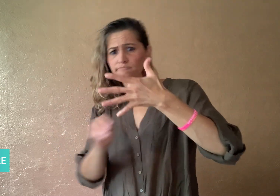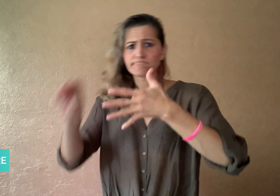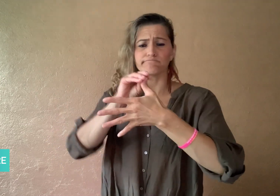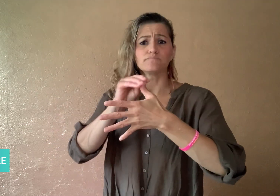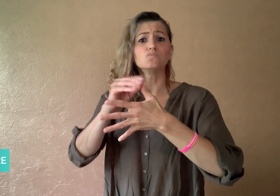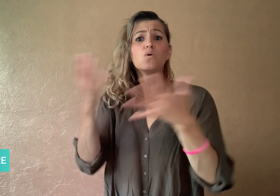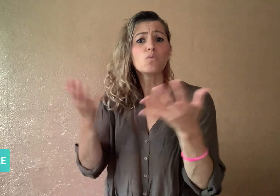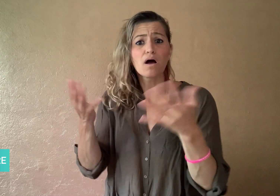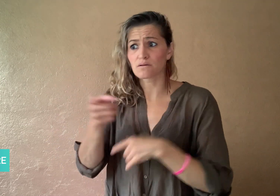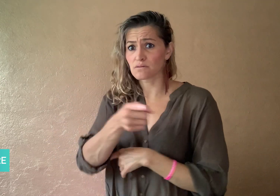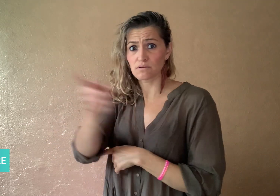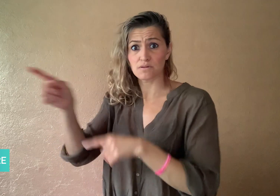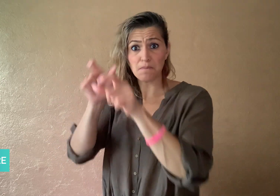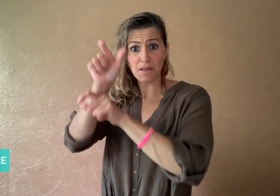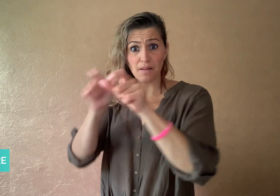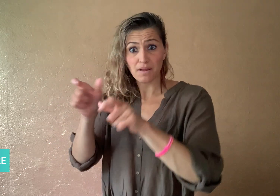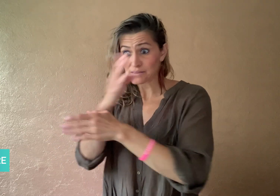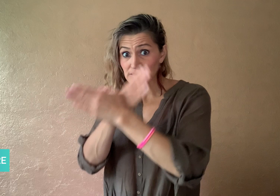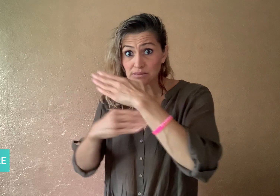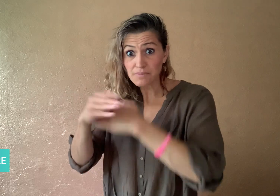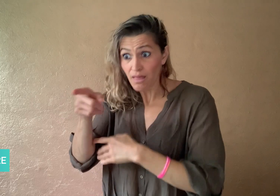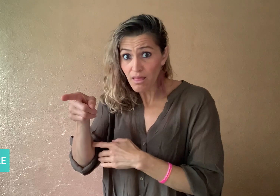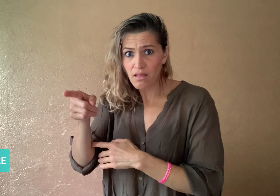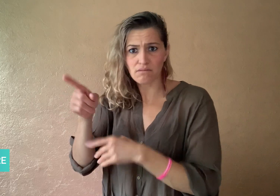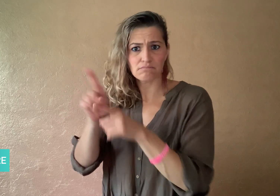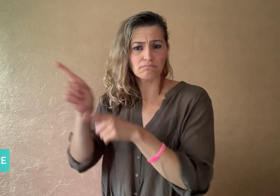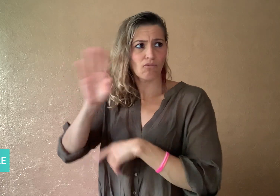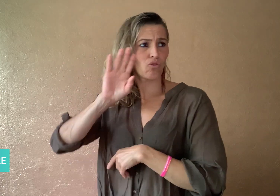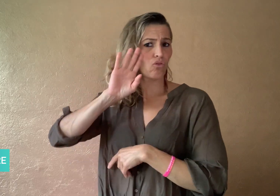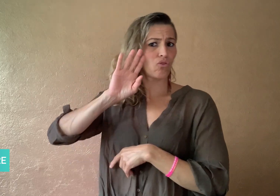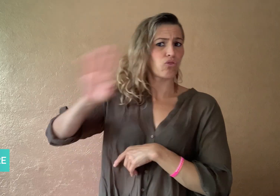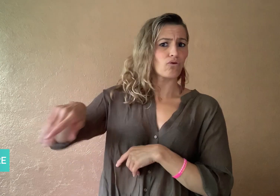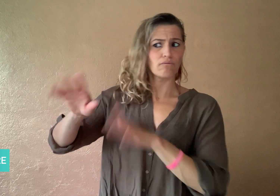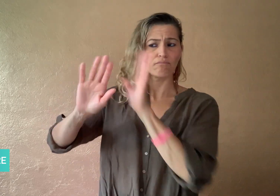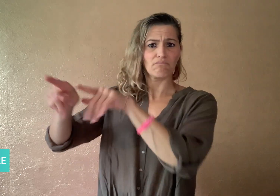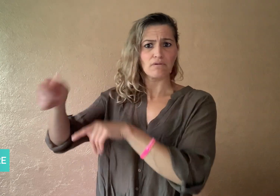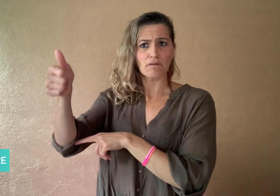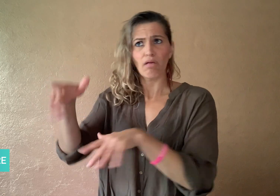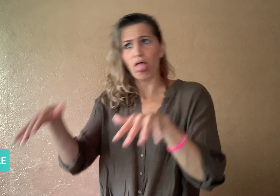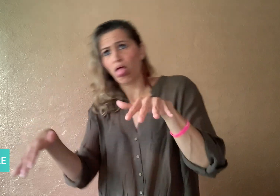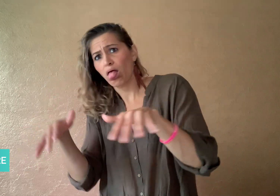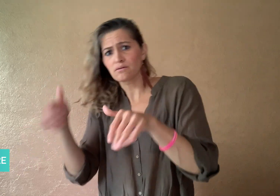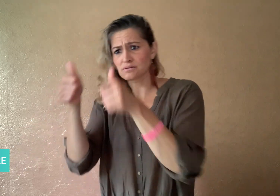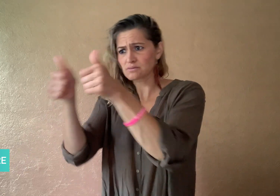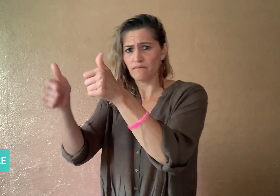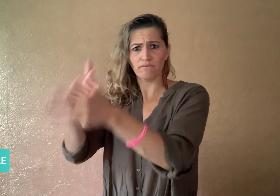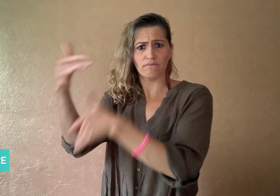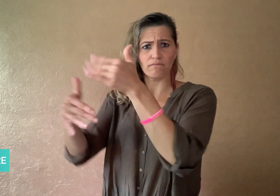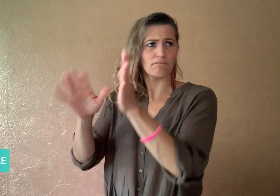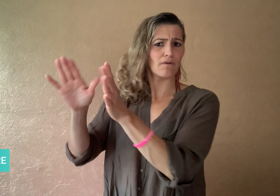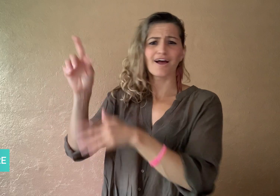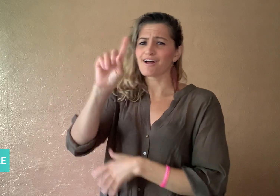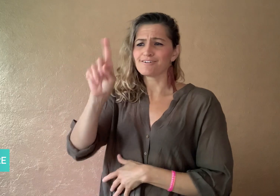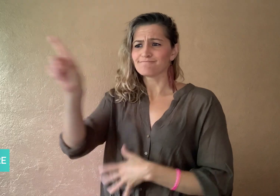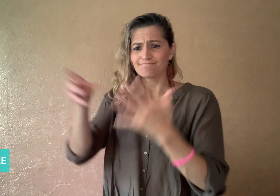by prioritizing people with disabilities rather